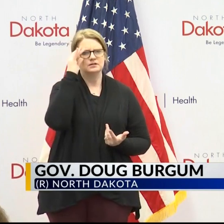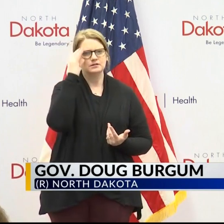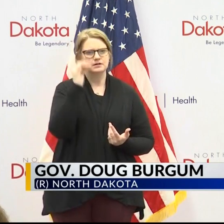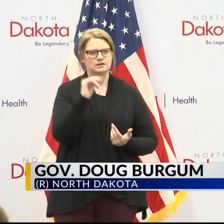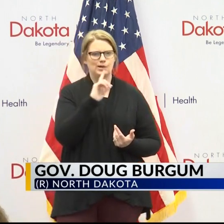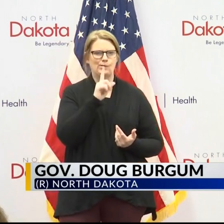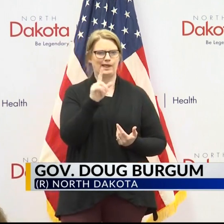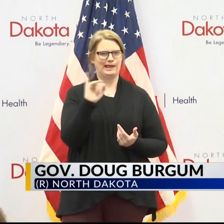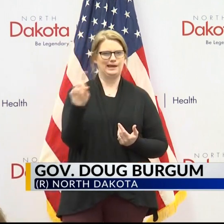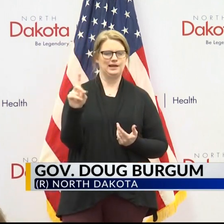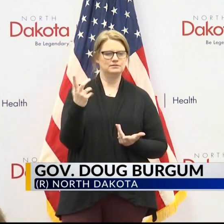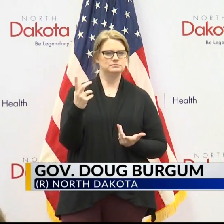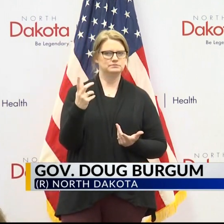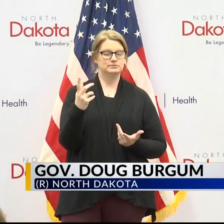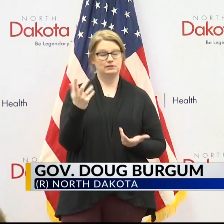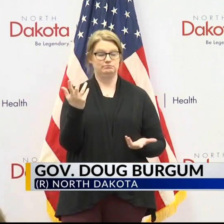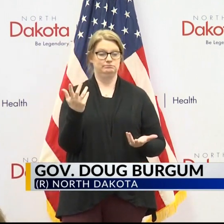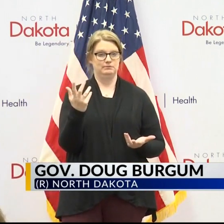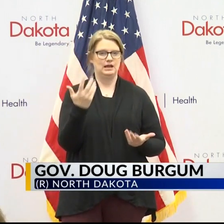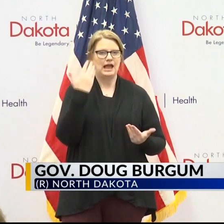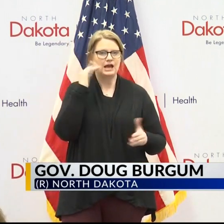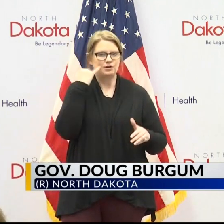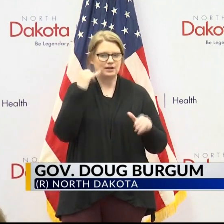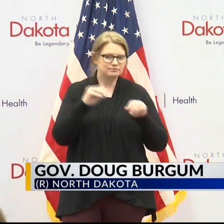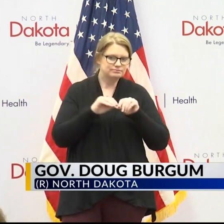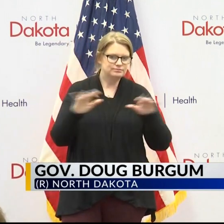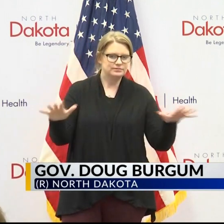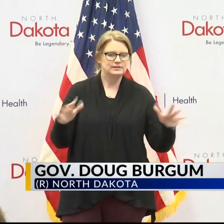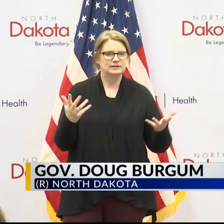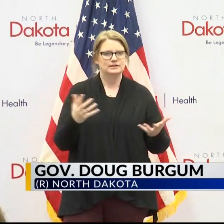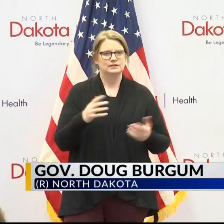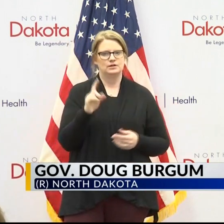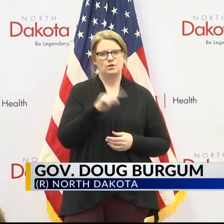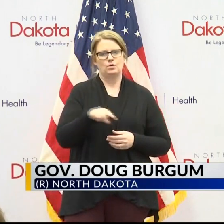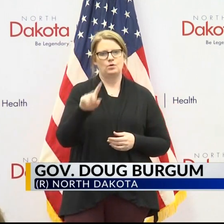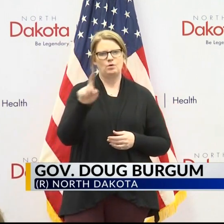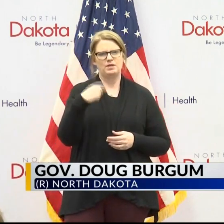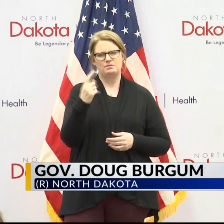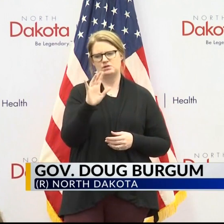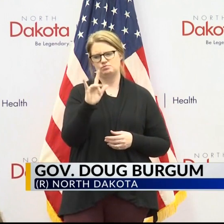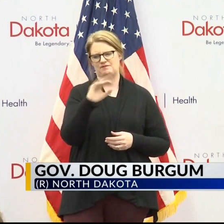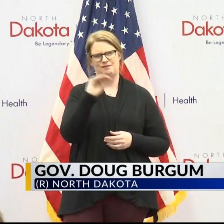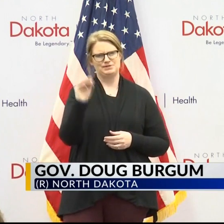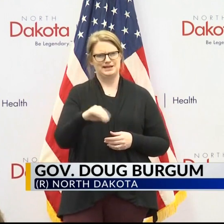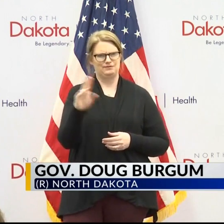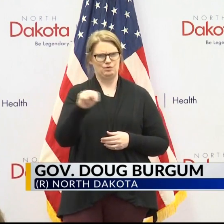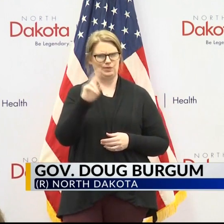ANOTHER NOTICE SWITCHING TO THE NEXT TOPIC, I REALIZE SOME OF YOU MAY KNOW OR HOPEFULLY